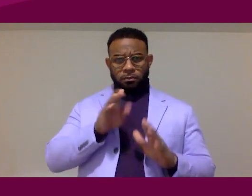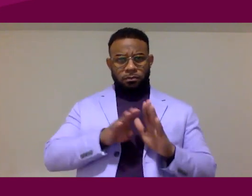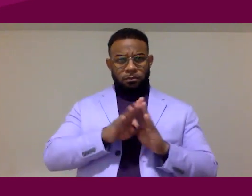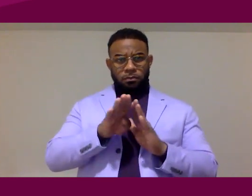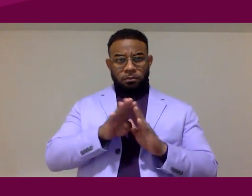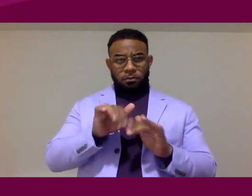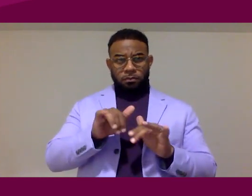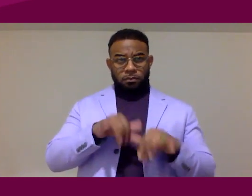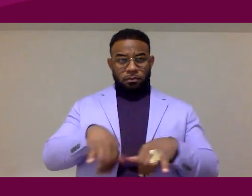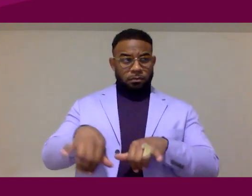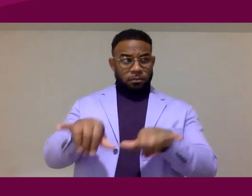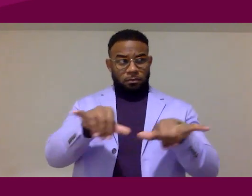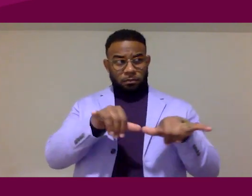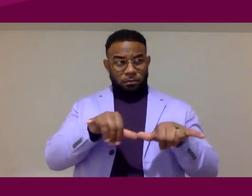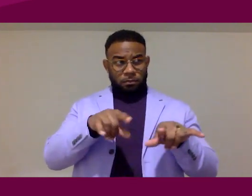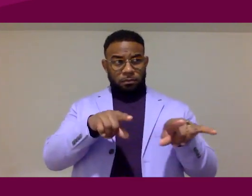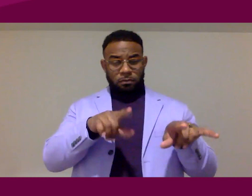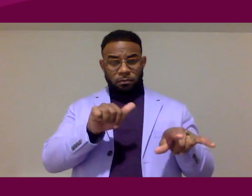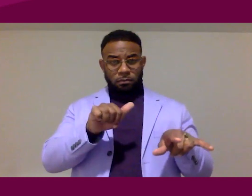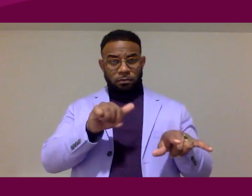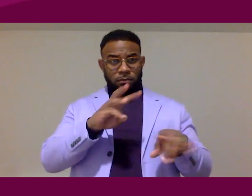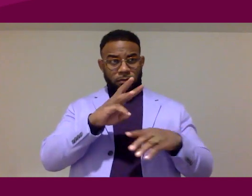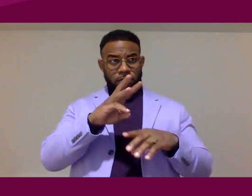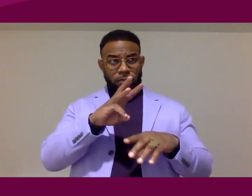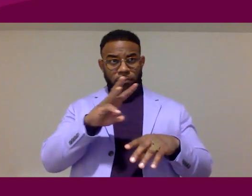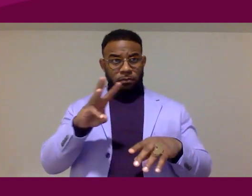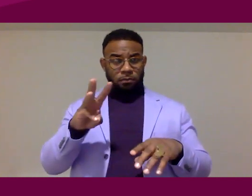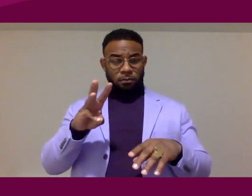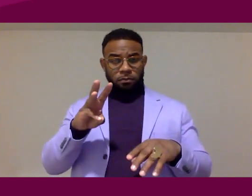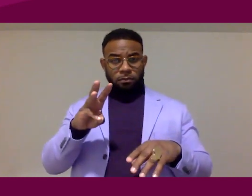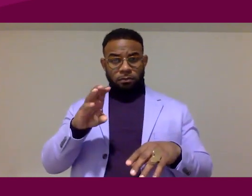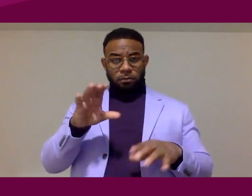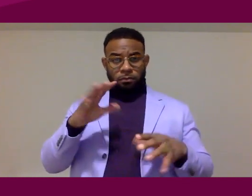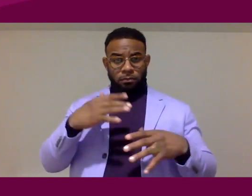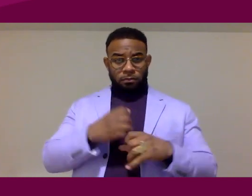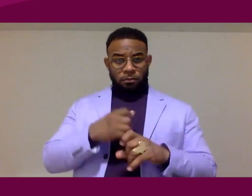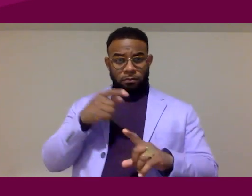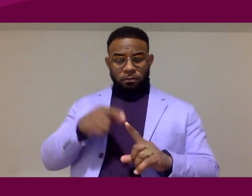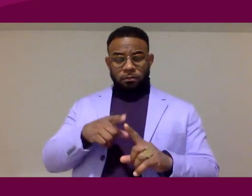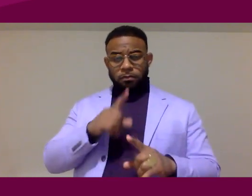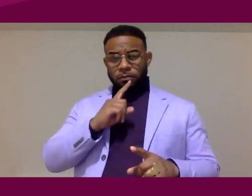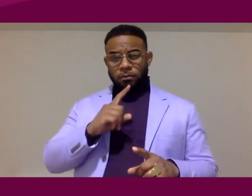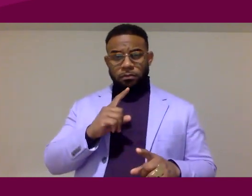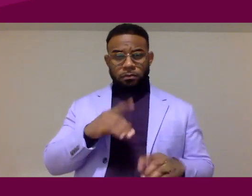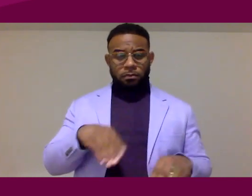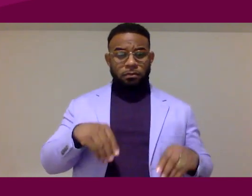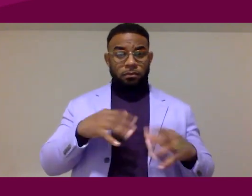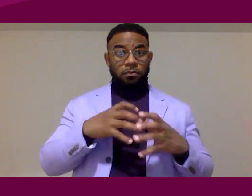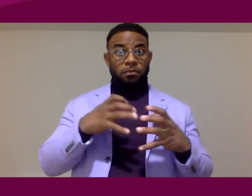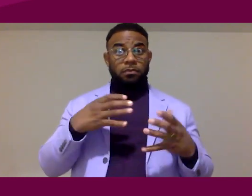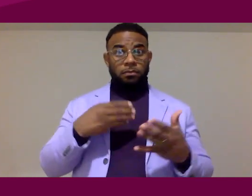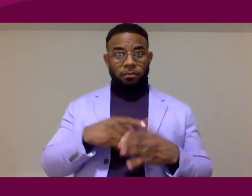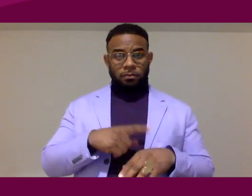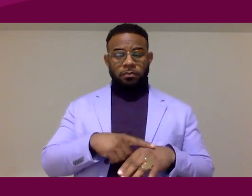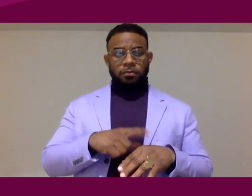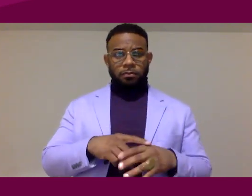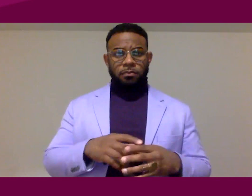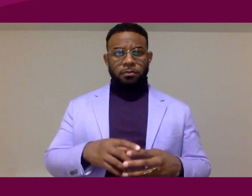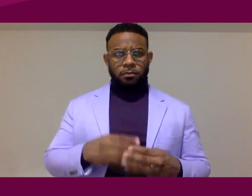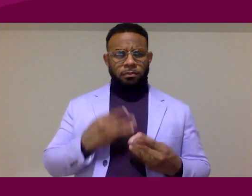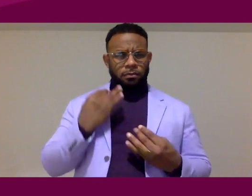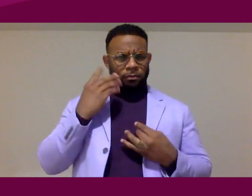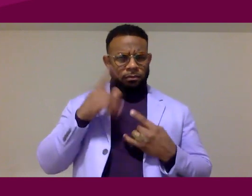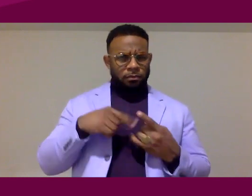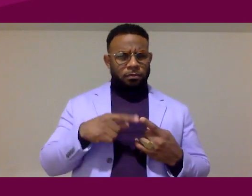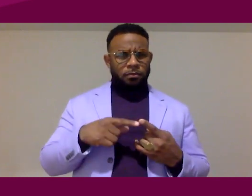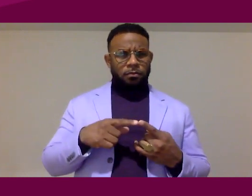the standards at the Worldwide Web Consortium are spending a lot of time thinking about